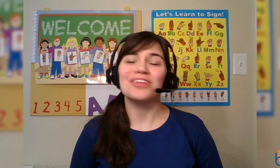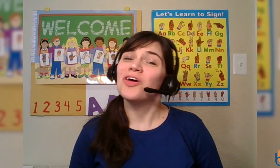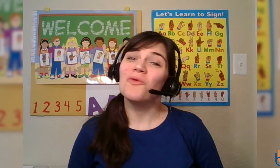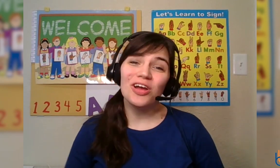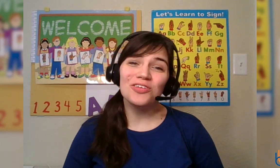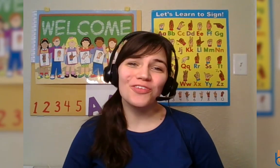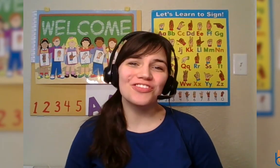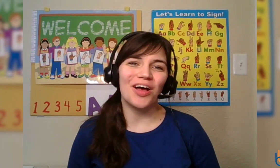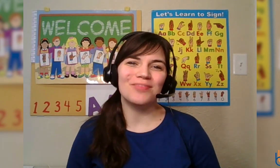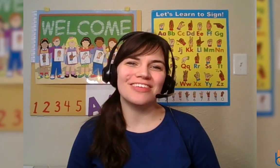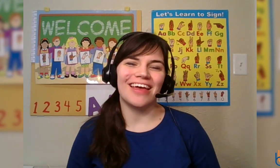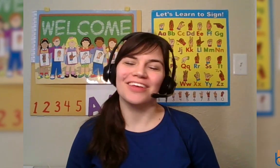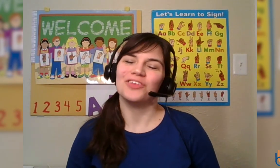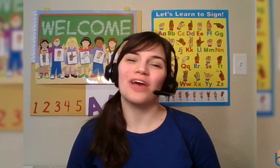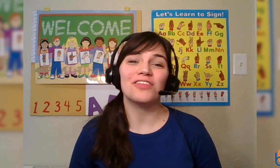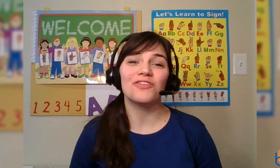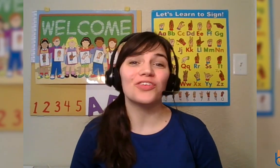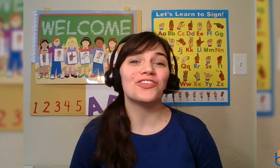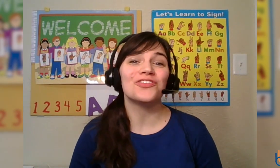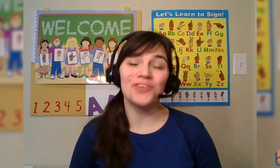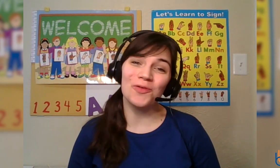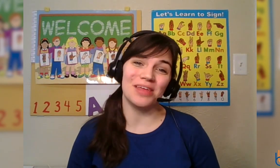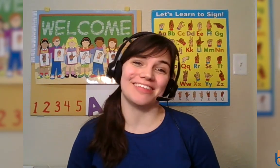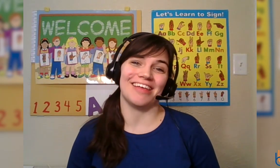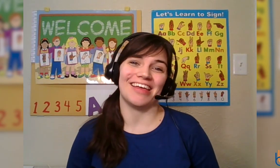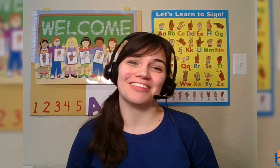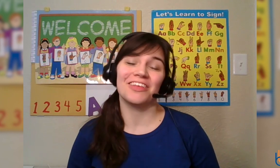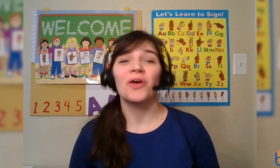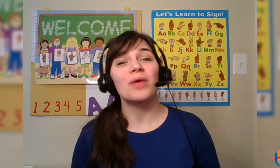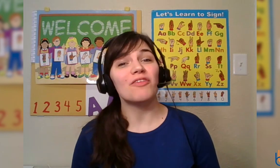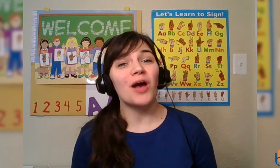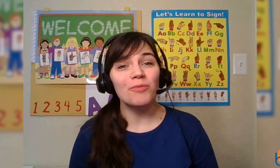wonderful job today. You guys have learned so many signs. We have a couple